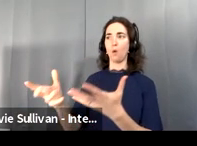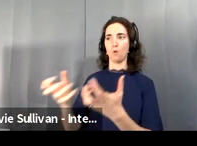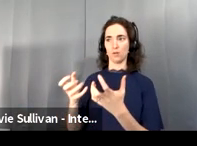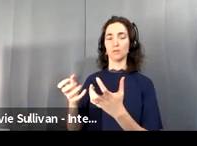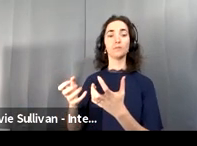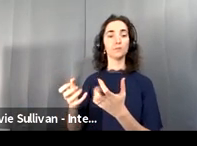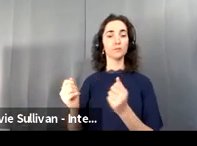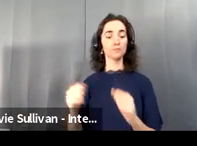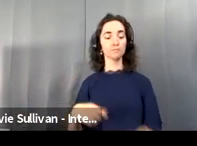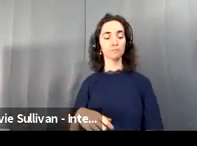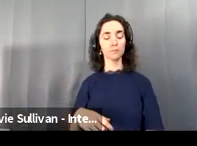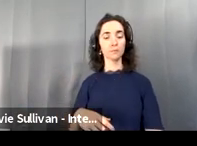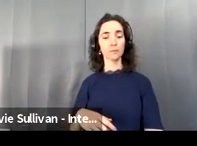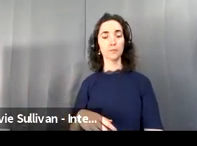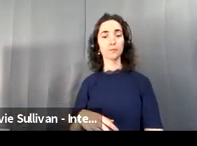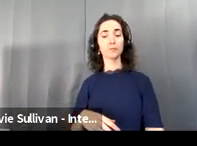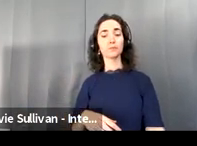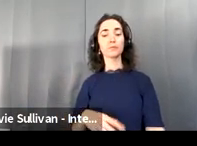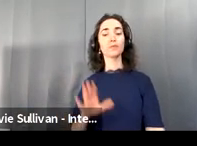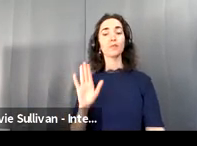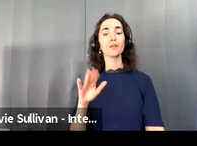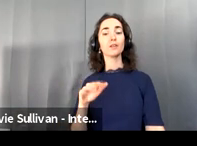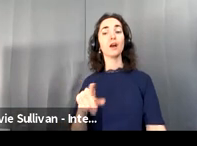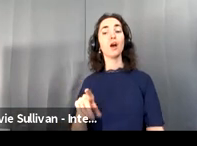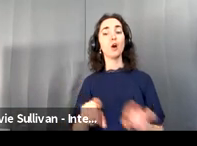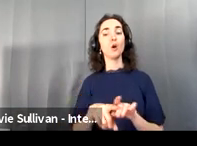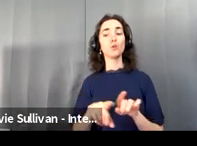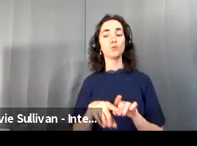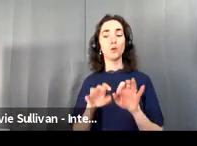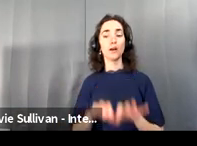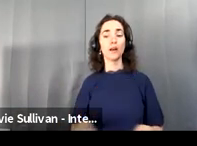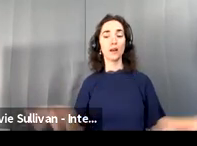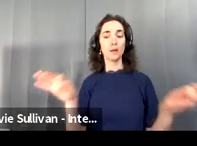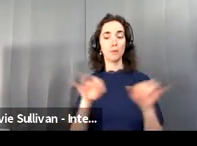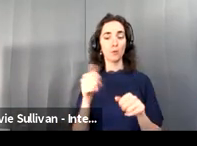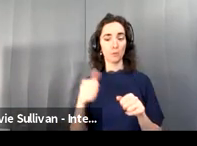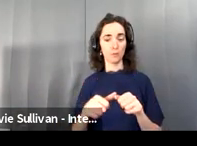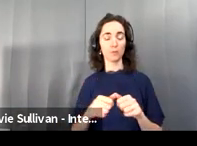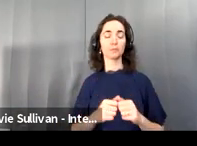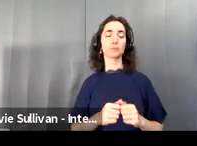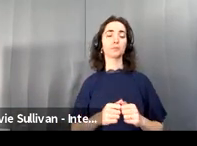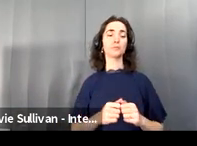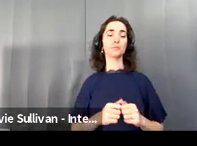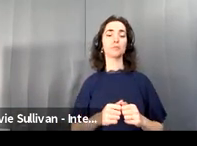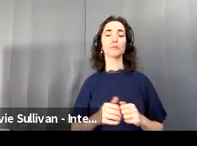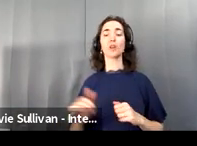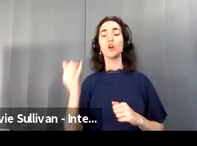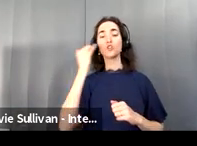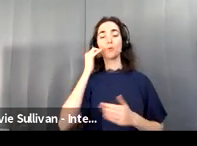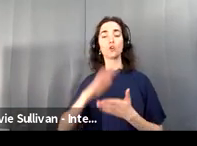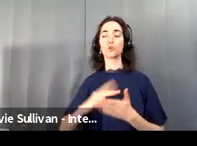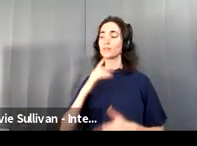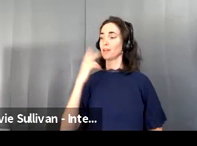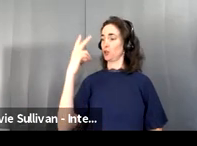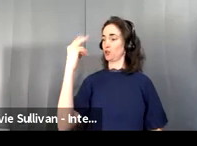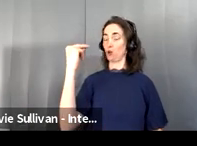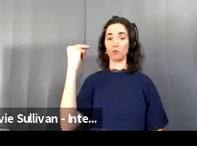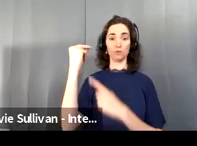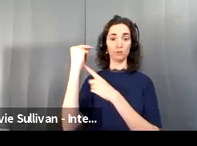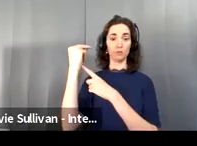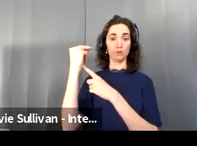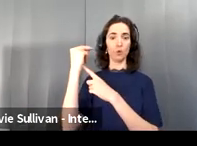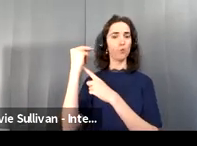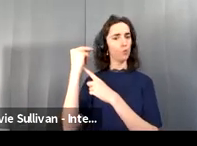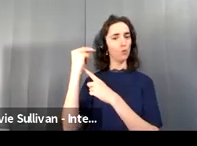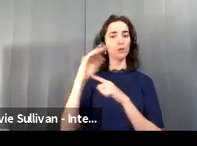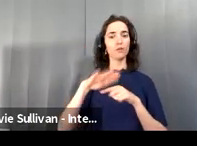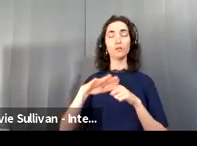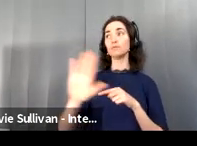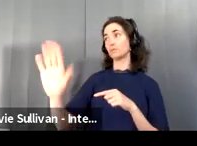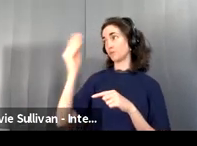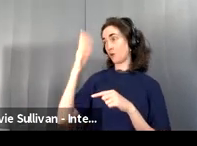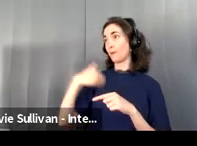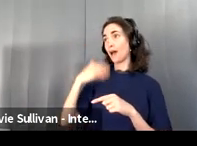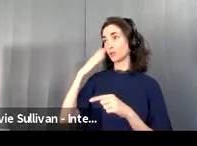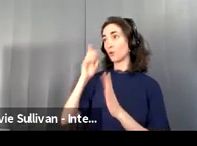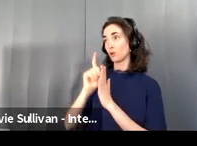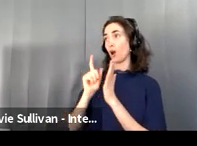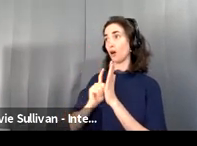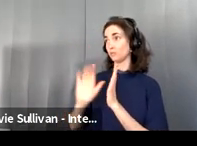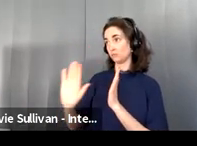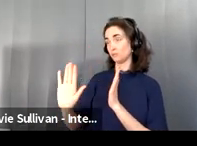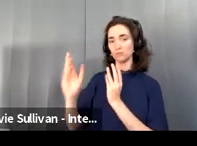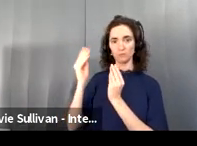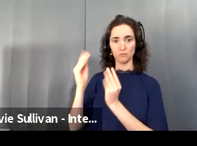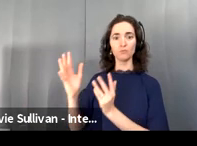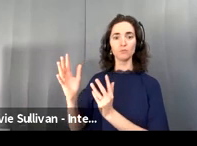And so, and the thing is, that's also important to remember too is that if for some reason they tell you know you have a right to let them know that you know what the last stakes and.